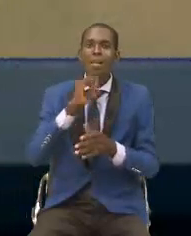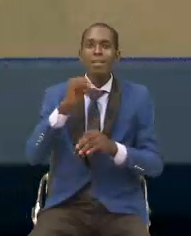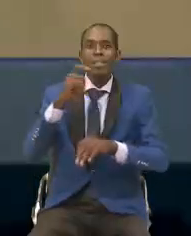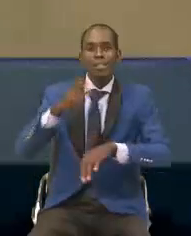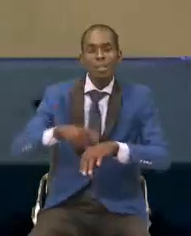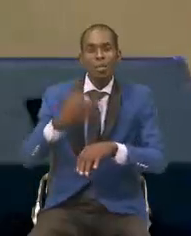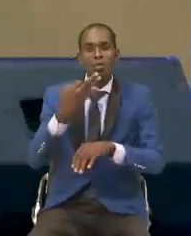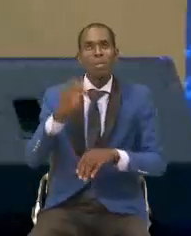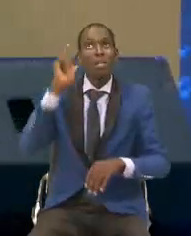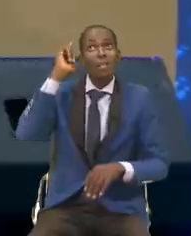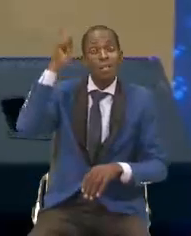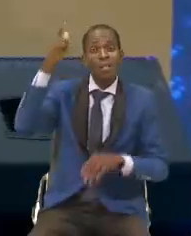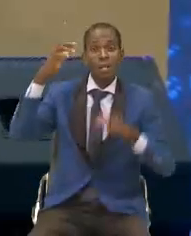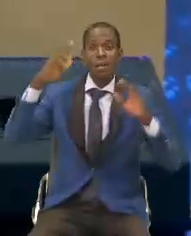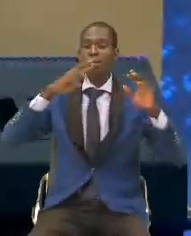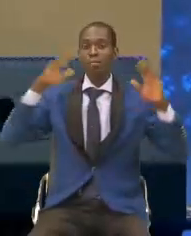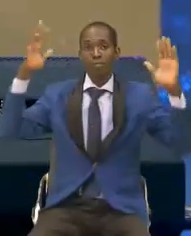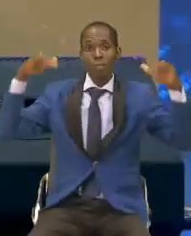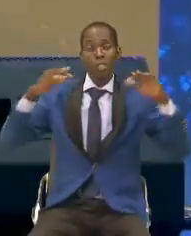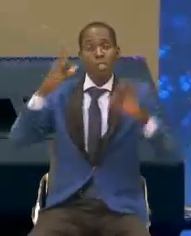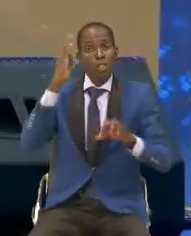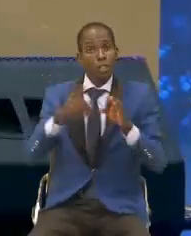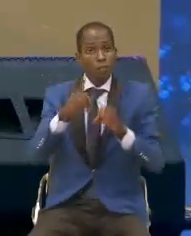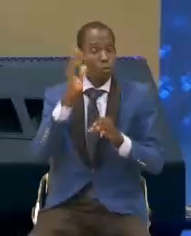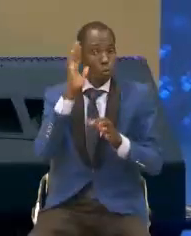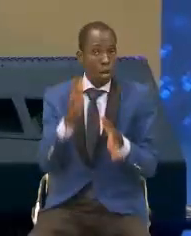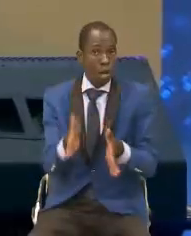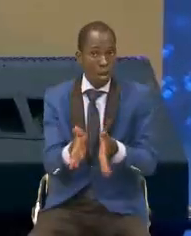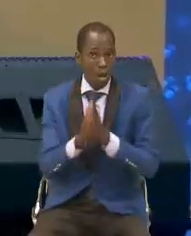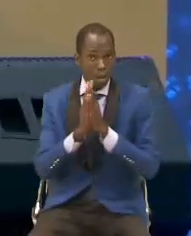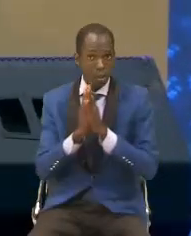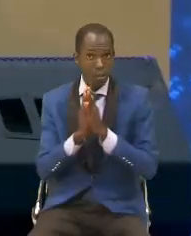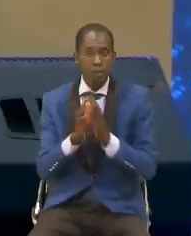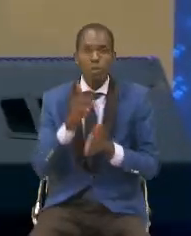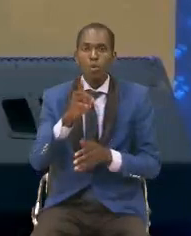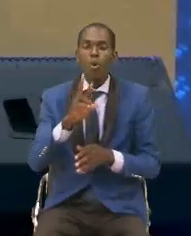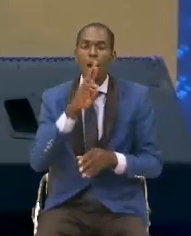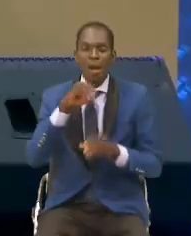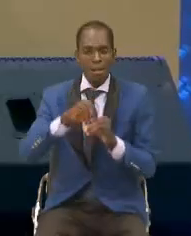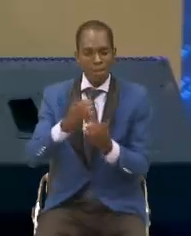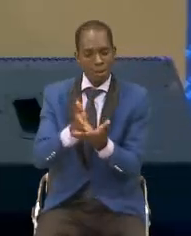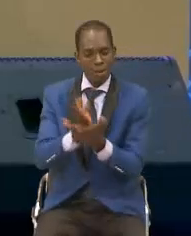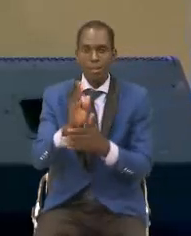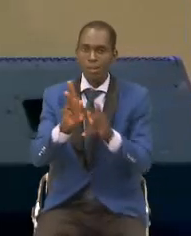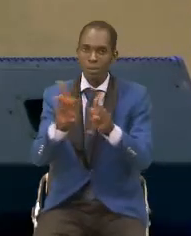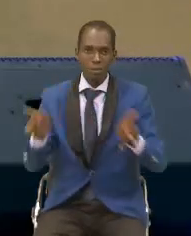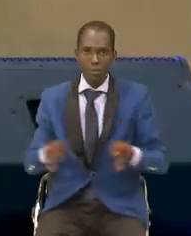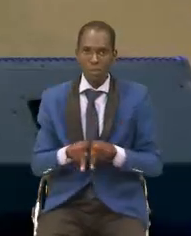is the time of the latter rain and it says if you're going to ask look at this